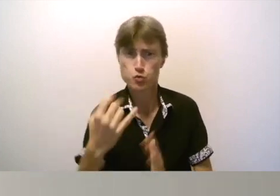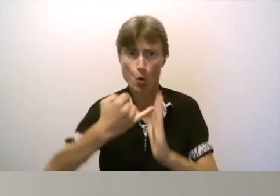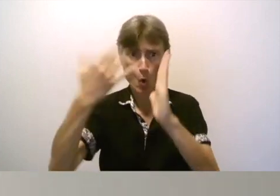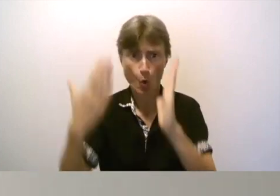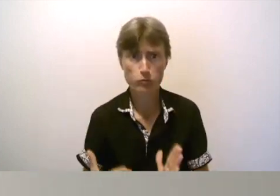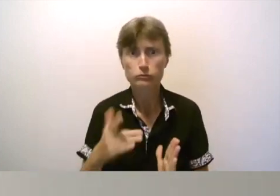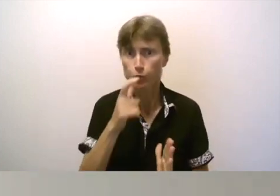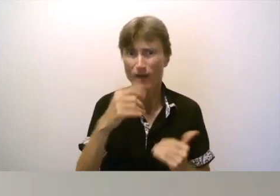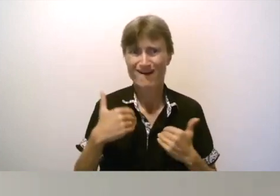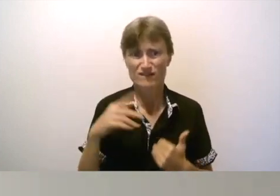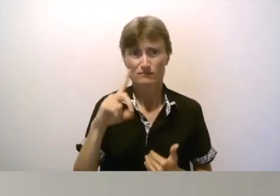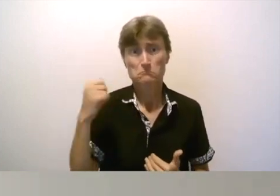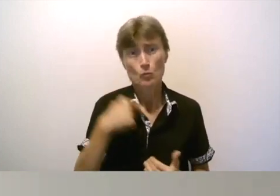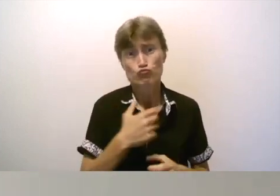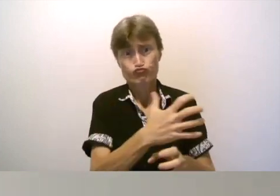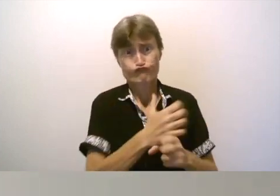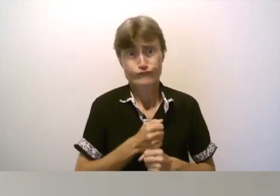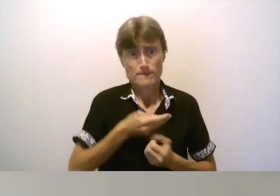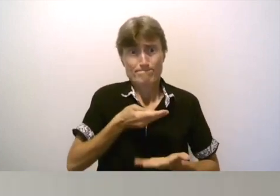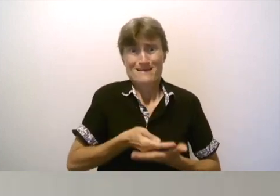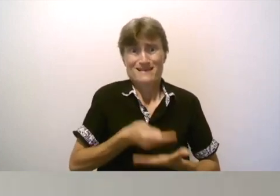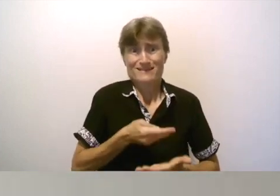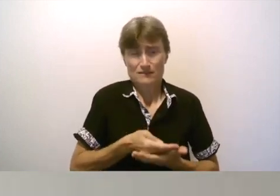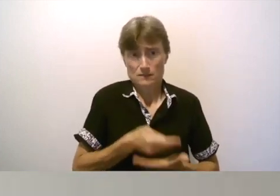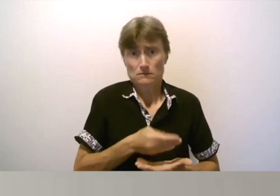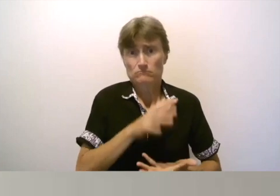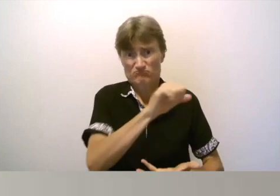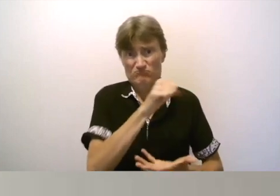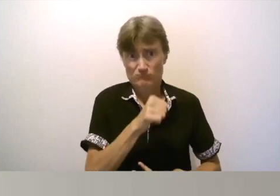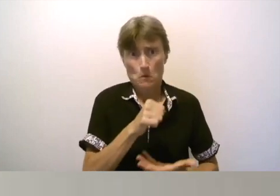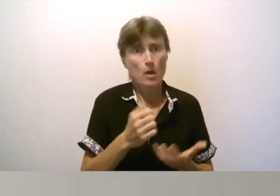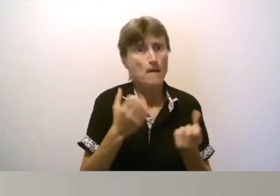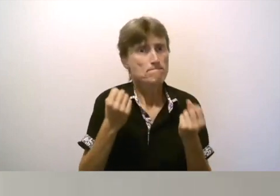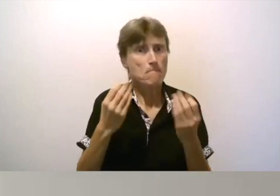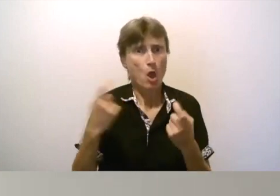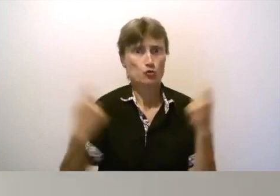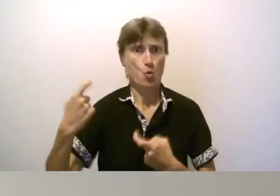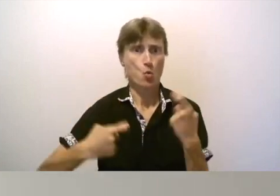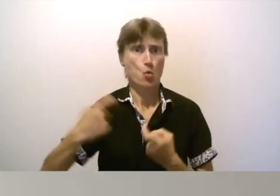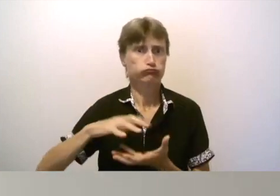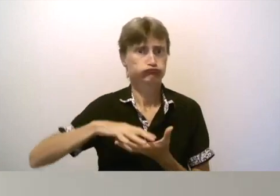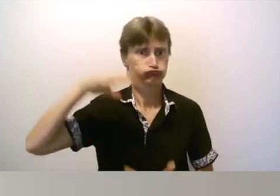people we got way more than 10 nominations these people came together